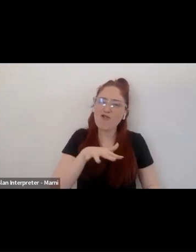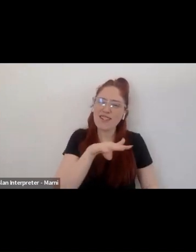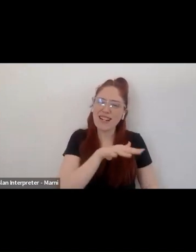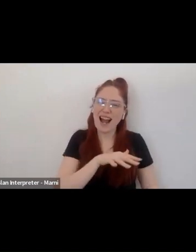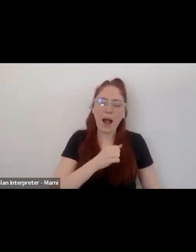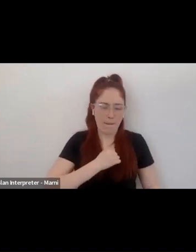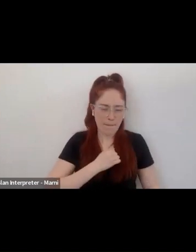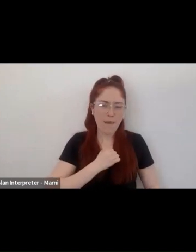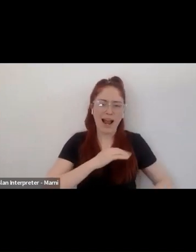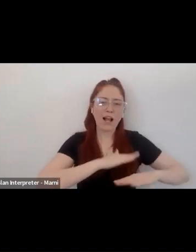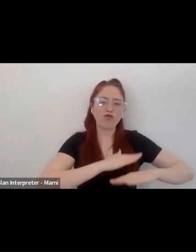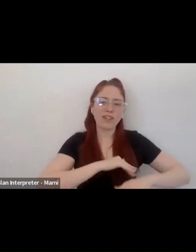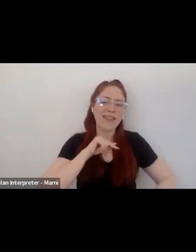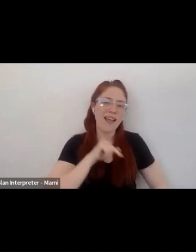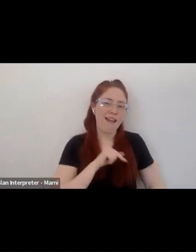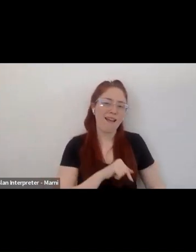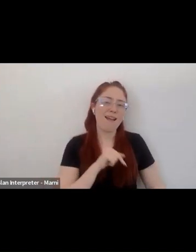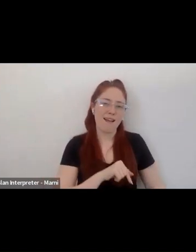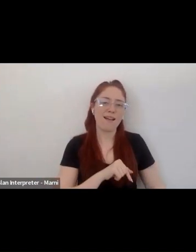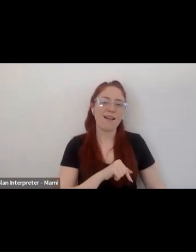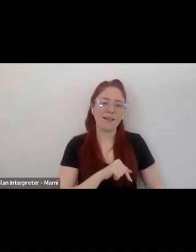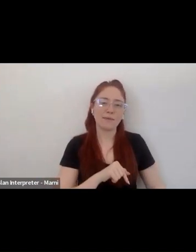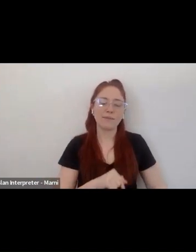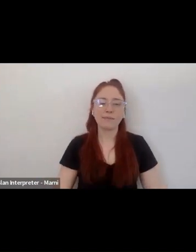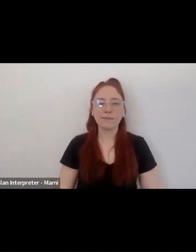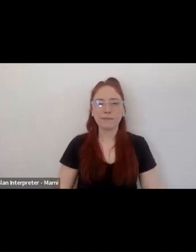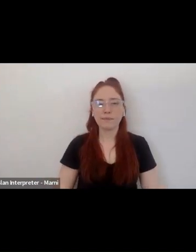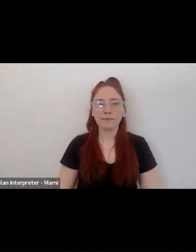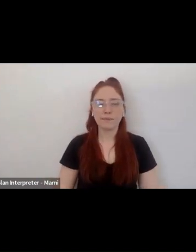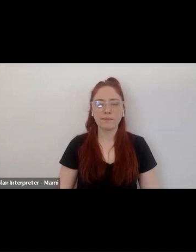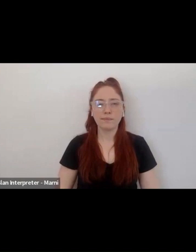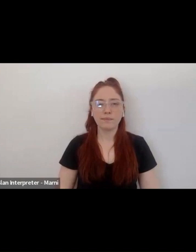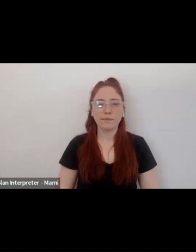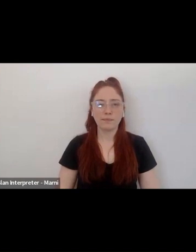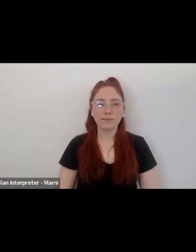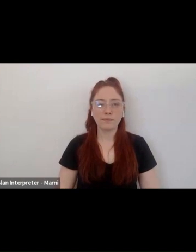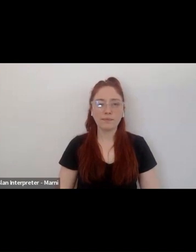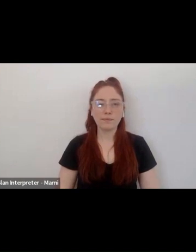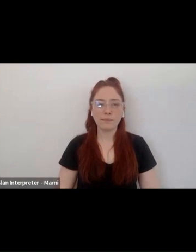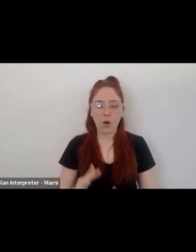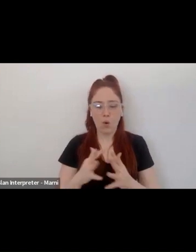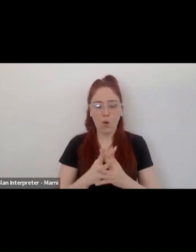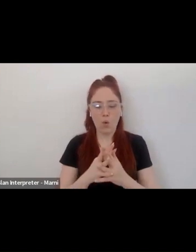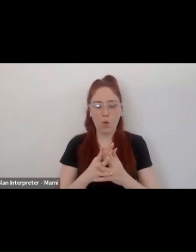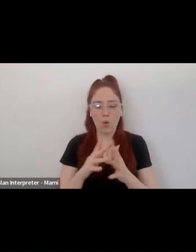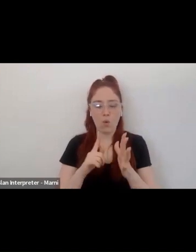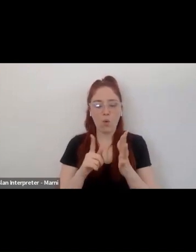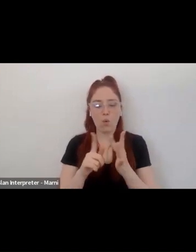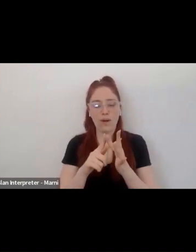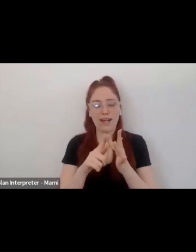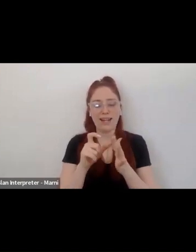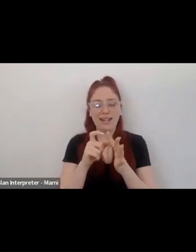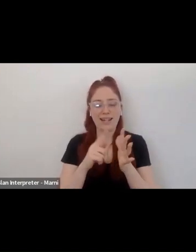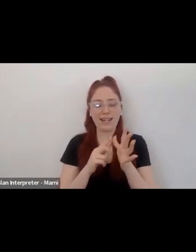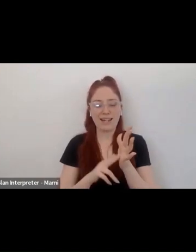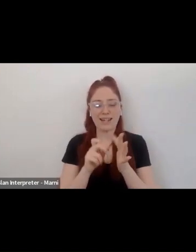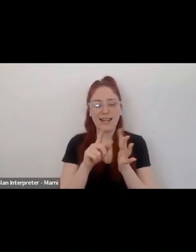and Busselton in the southwest of Western Australia. That's the Wardandi Nation. And that's where my bloodlines are from.